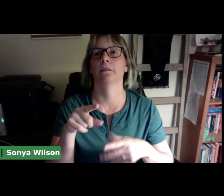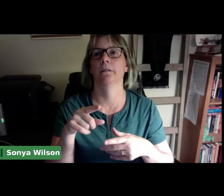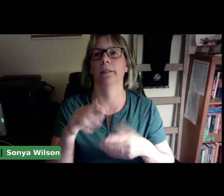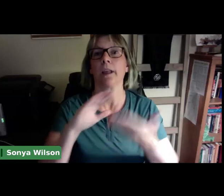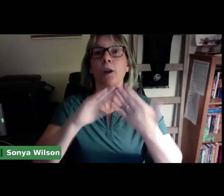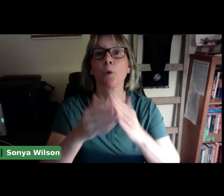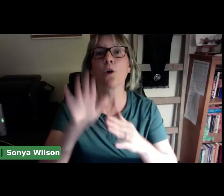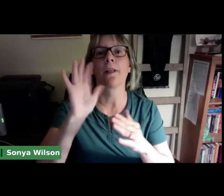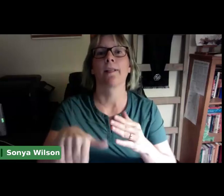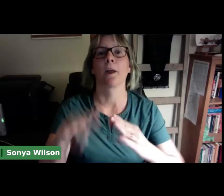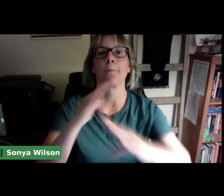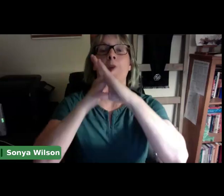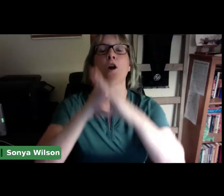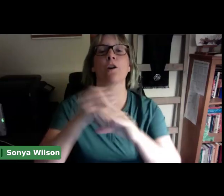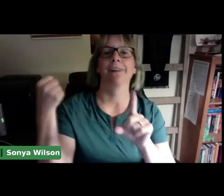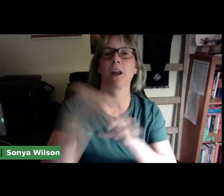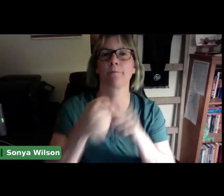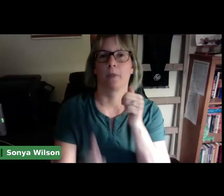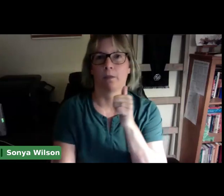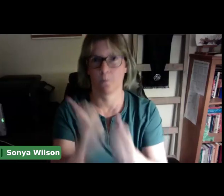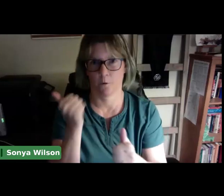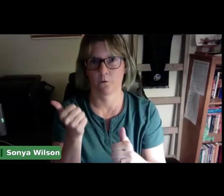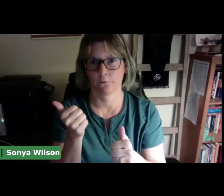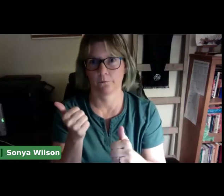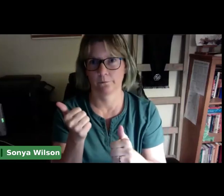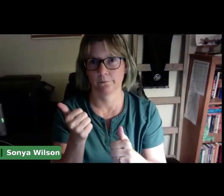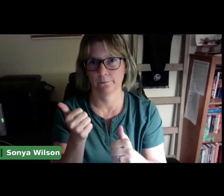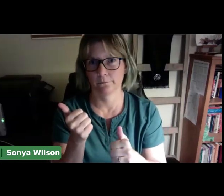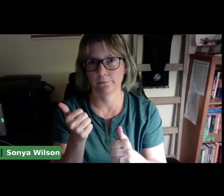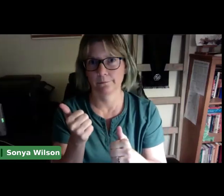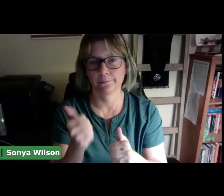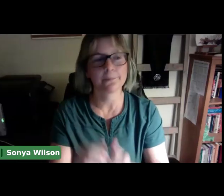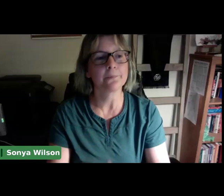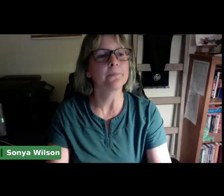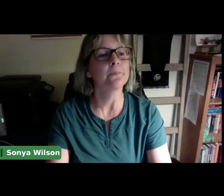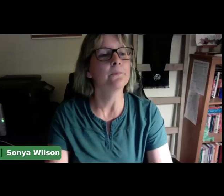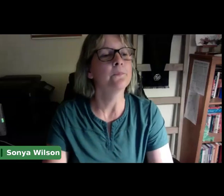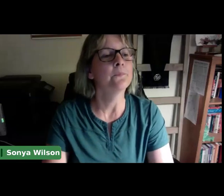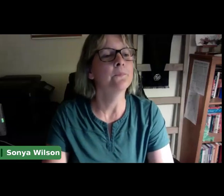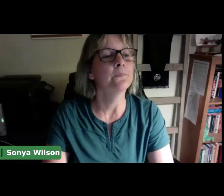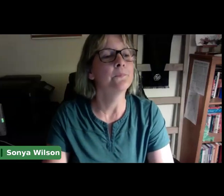important to then ask the community what kinds of barriers are most impacting.